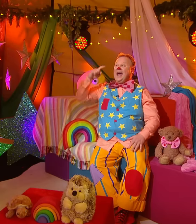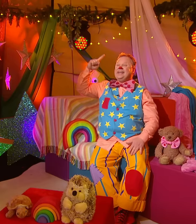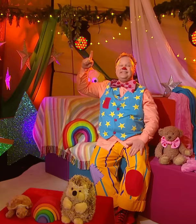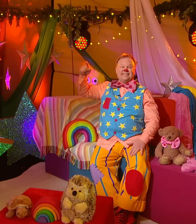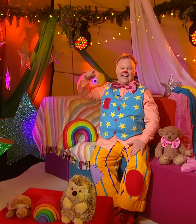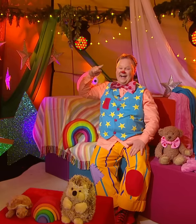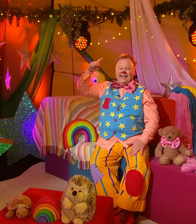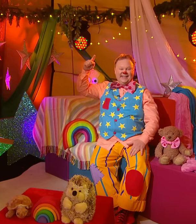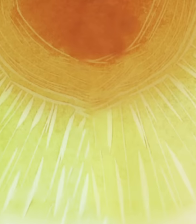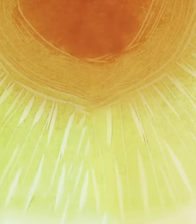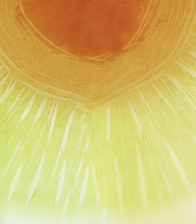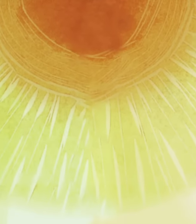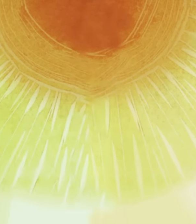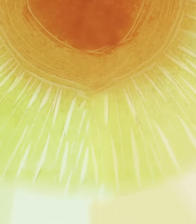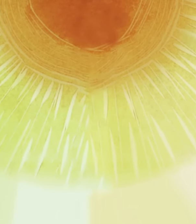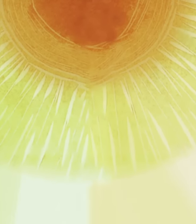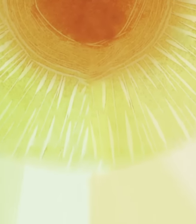and shine